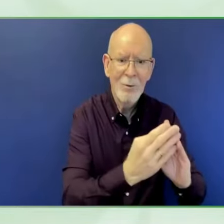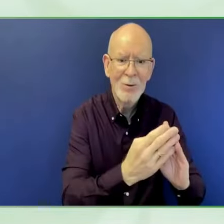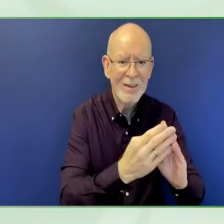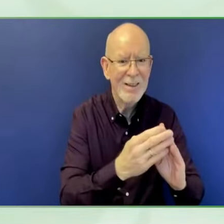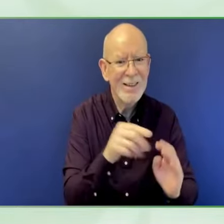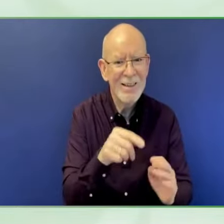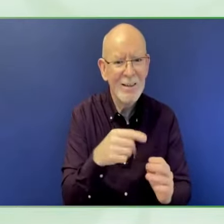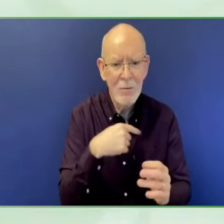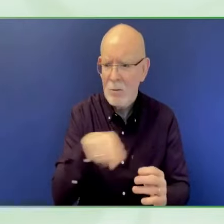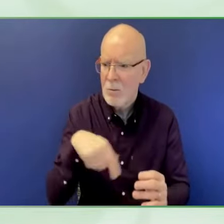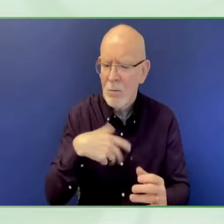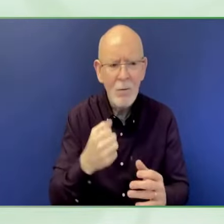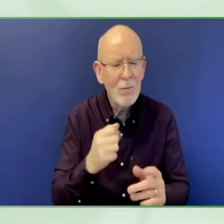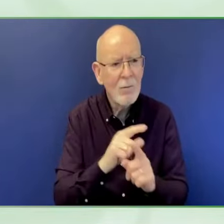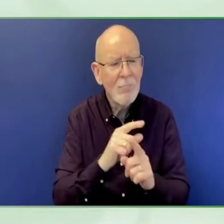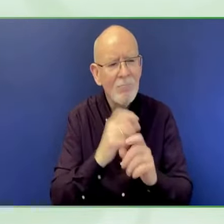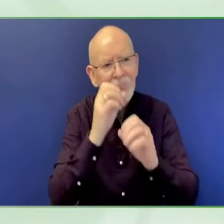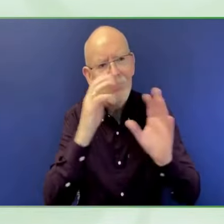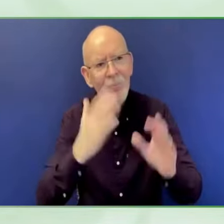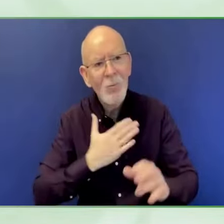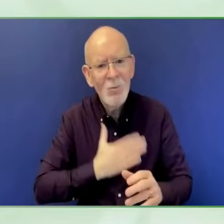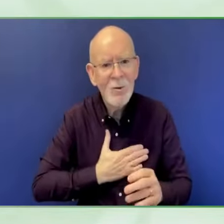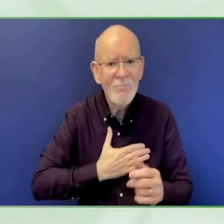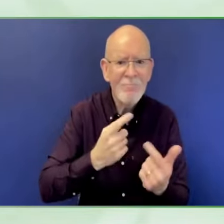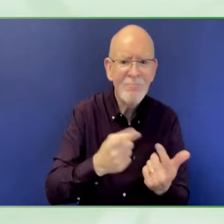because you are alone, you cannot do anything, so you need a